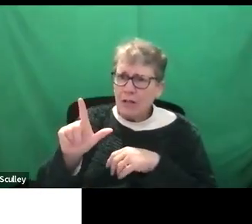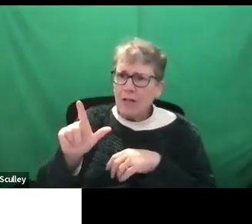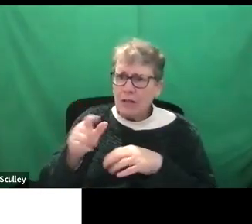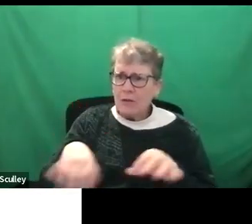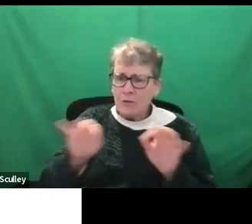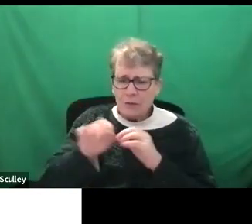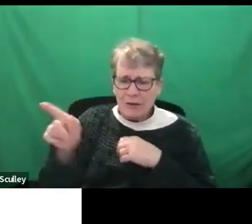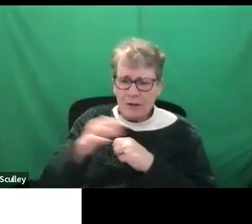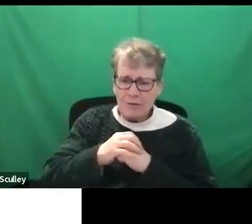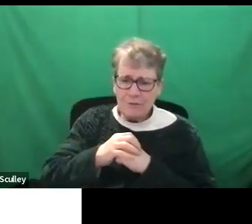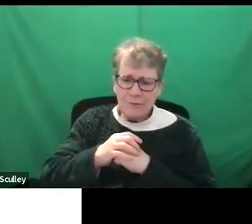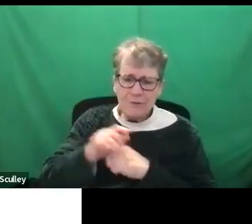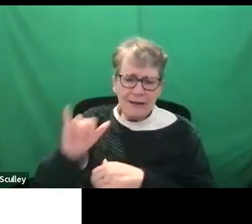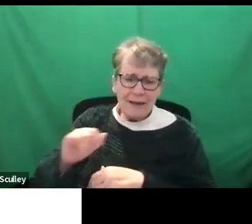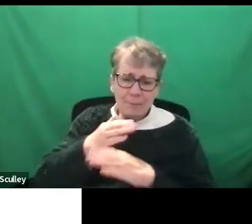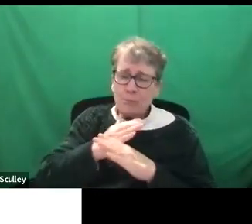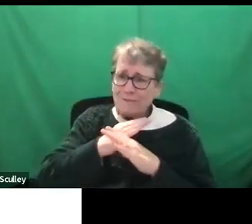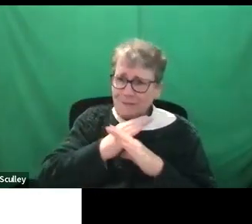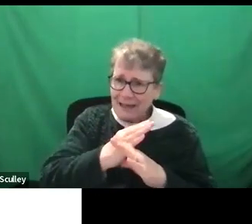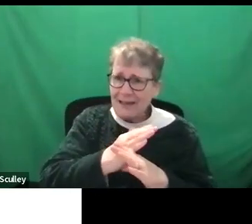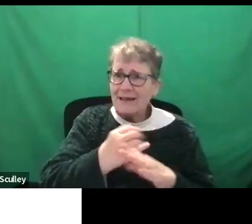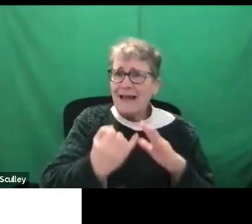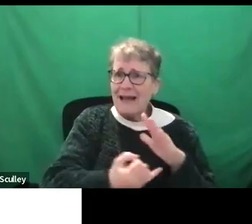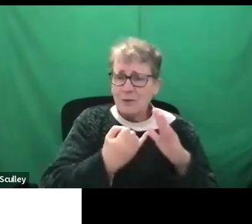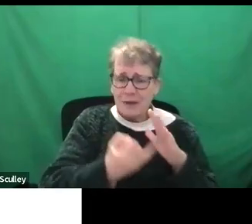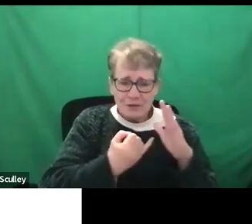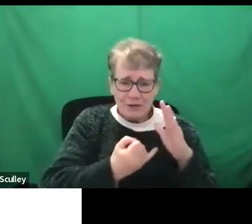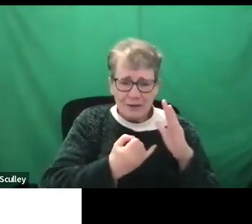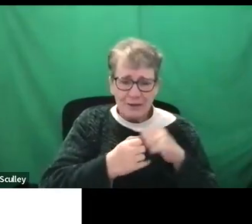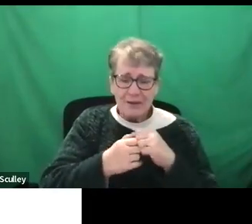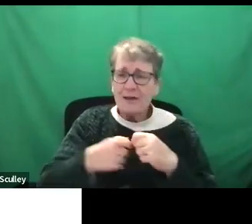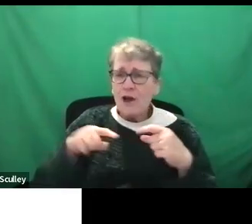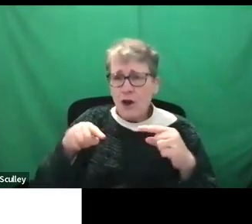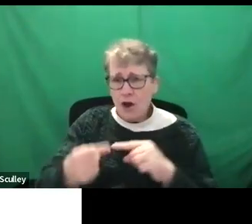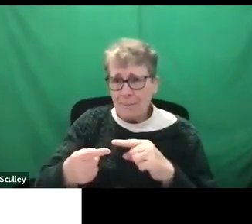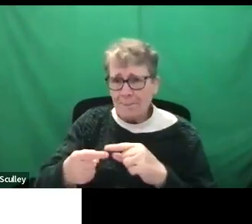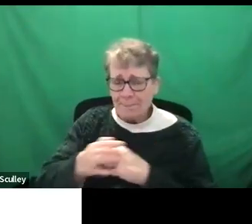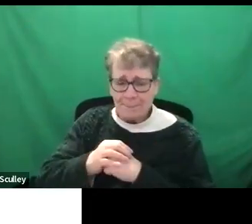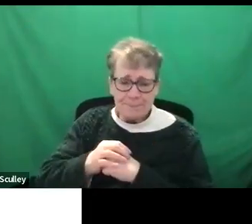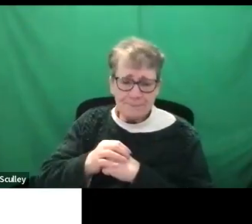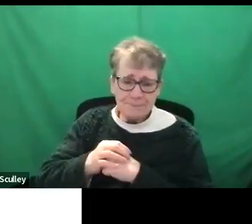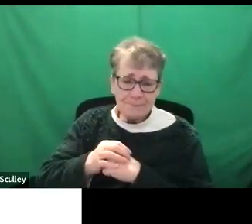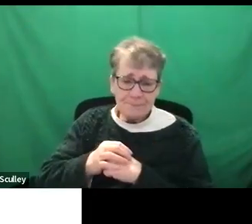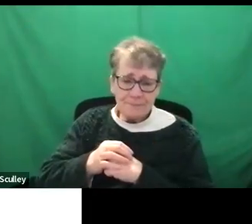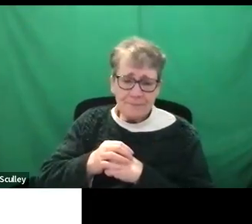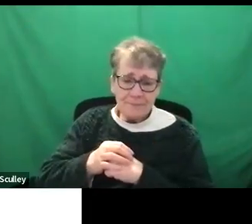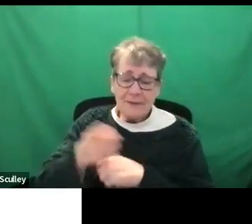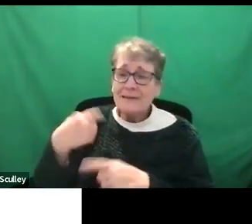A social worker plays a critical role in preventing isolation as well as harm.